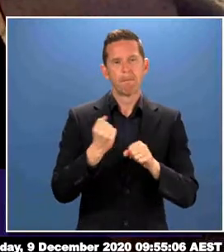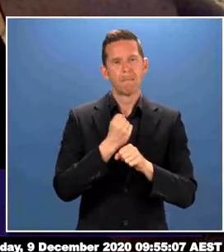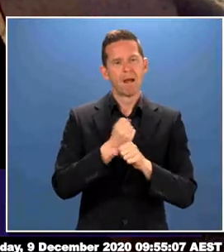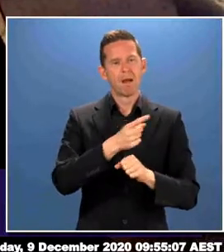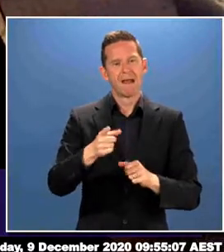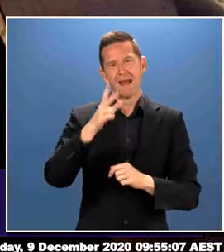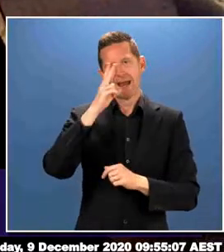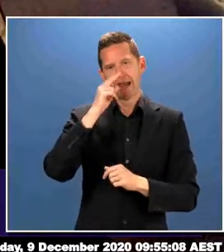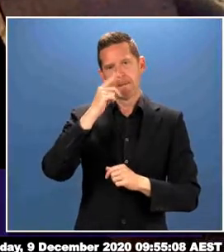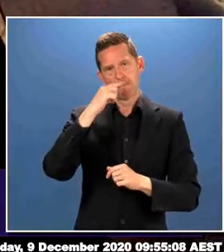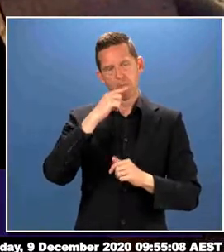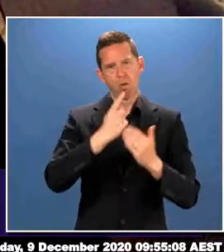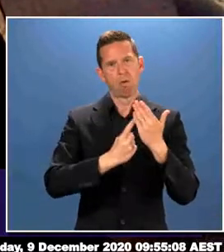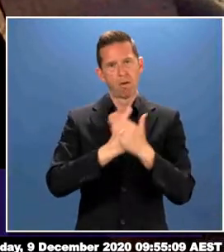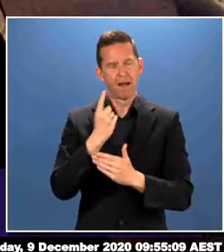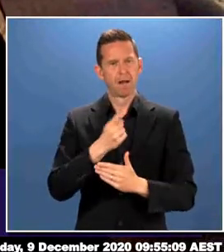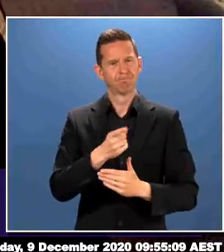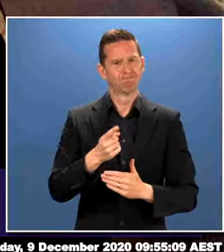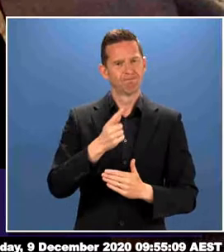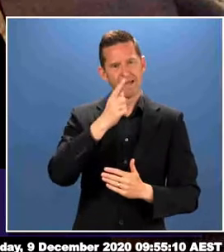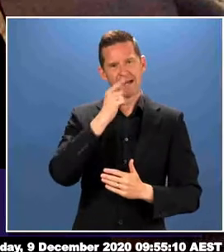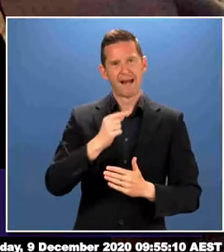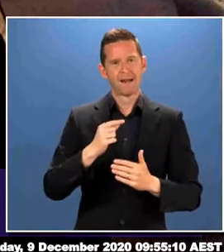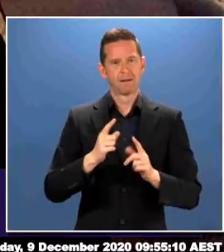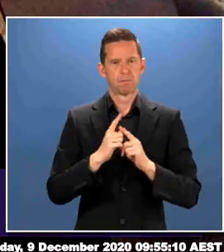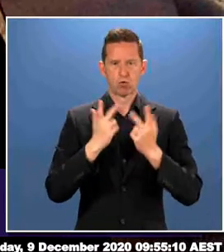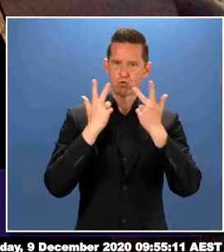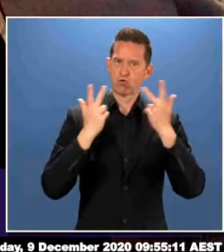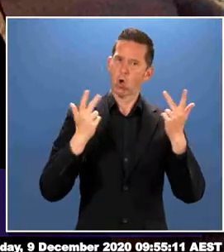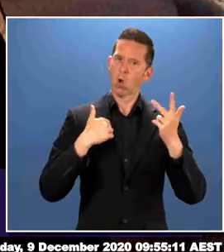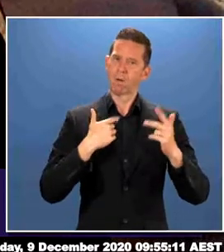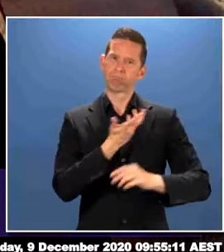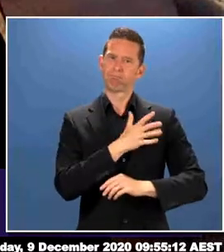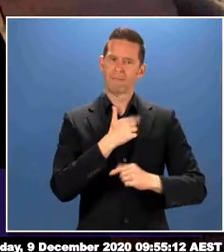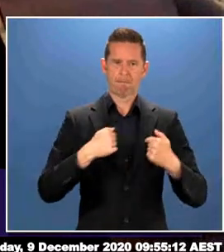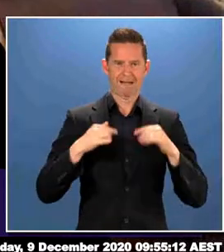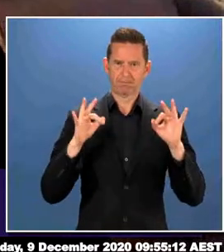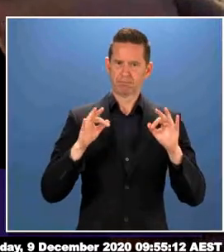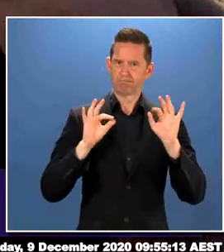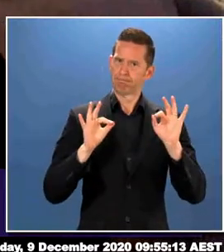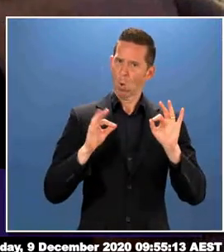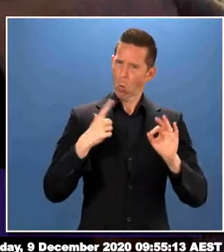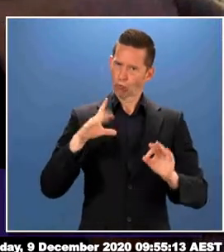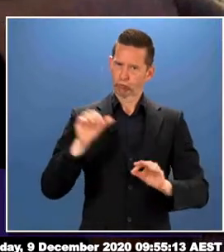disability that chance to, I guess, show off what makes them unique and such a great asset.